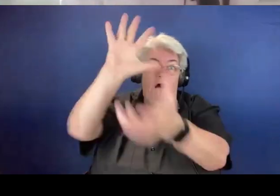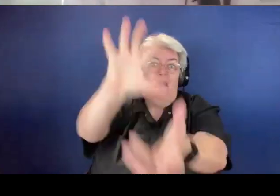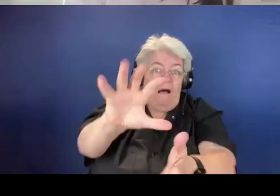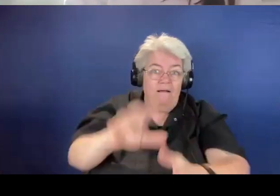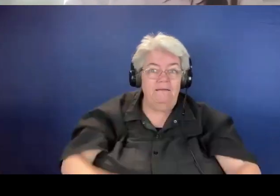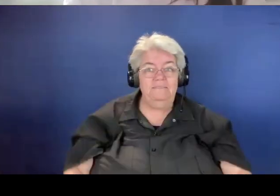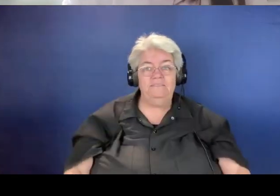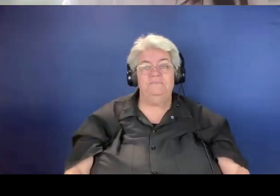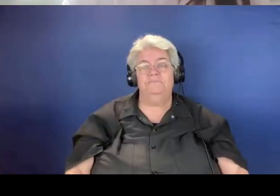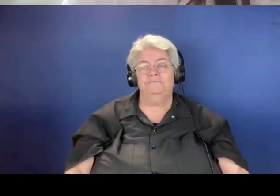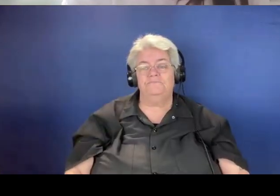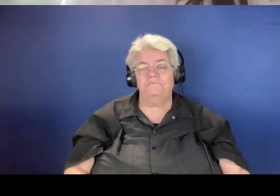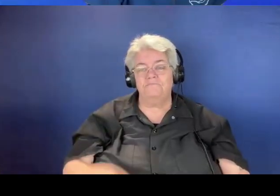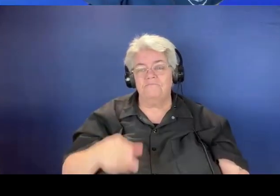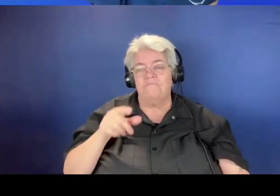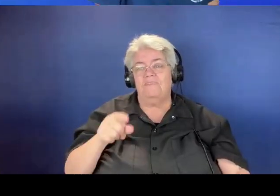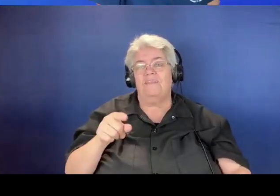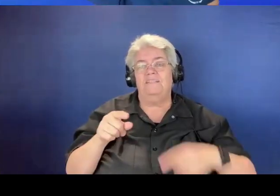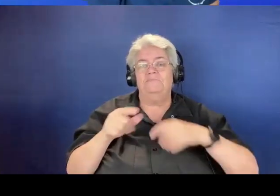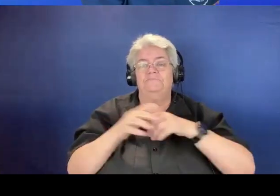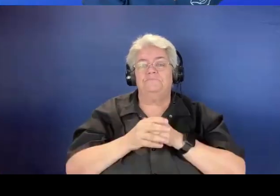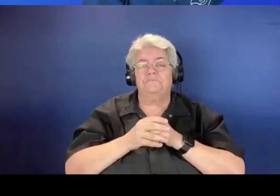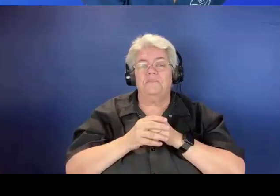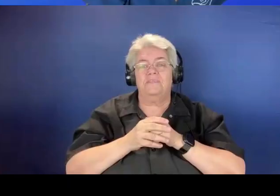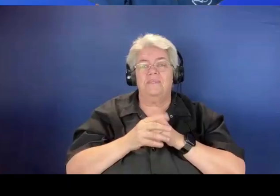I know y'all got through it all though. It was so good.